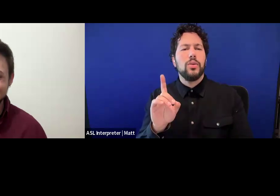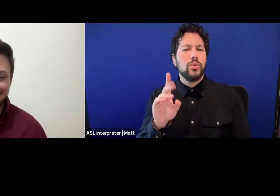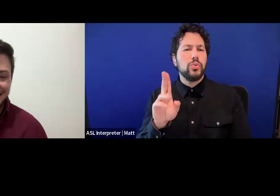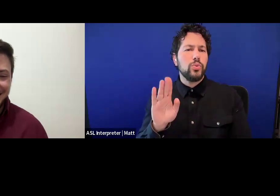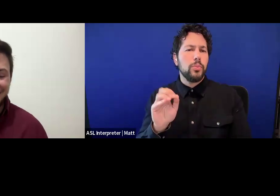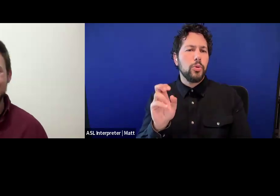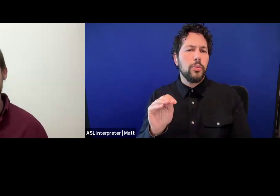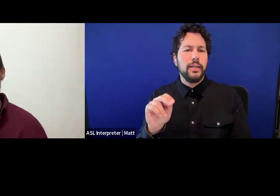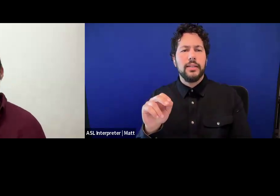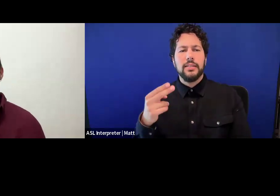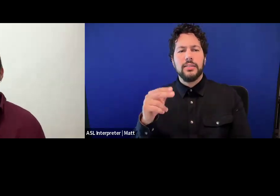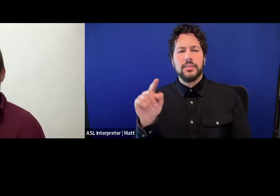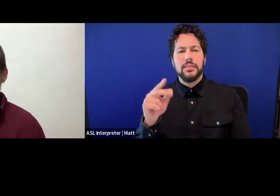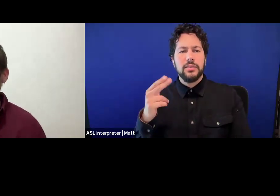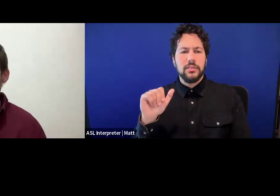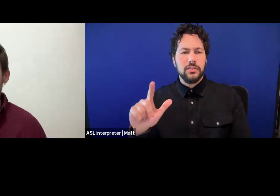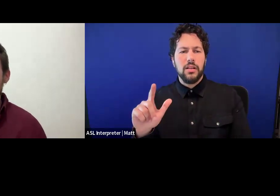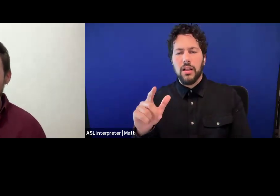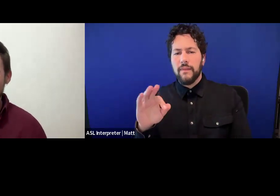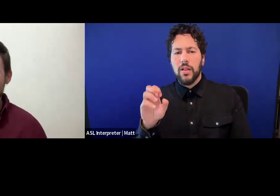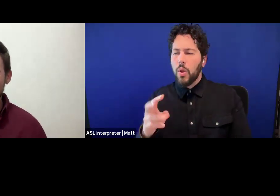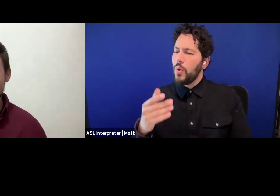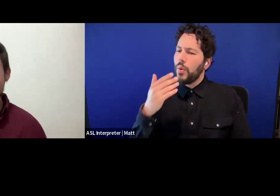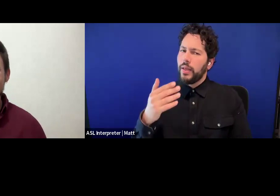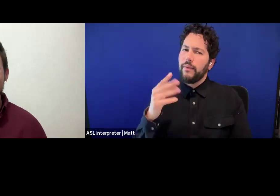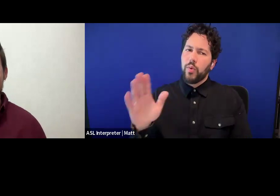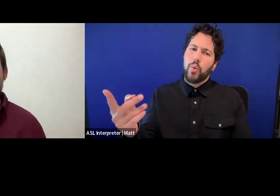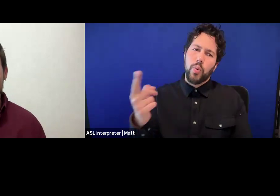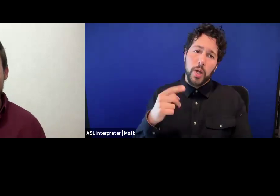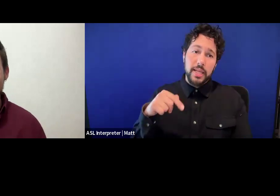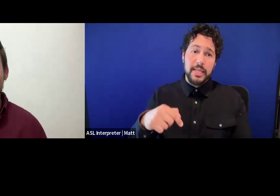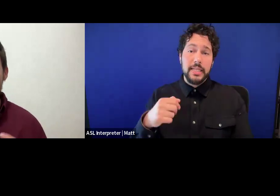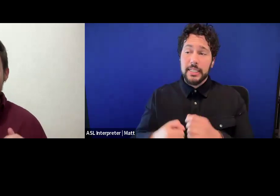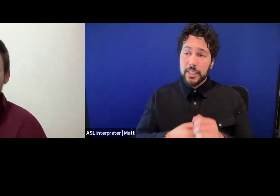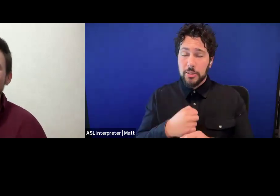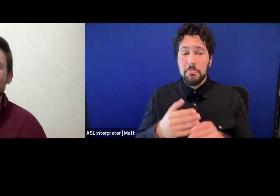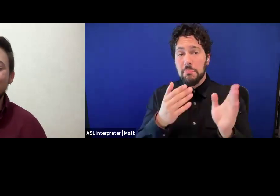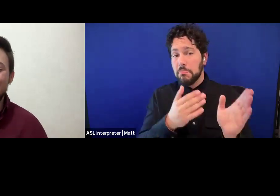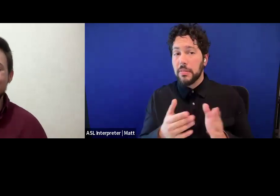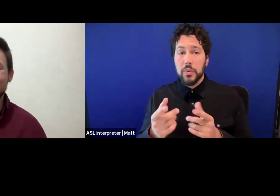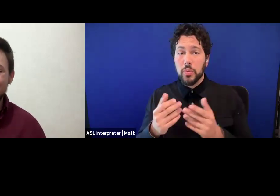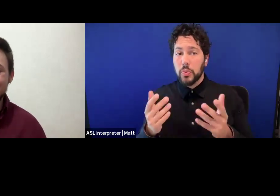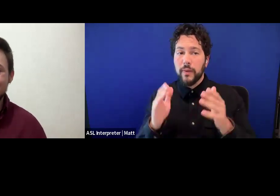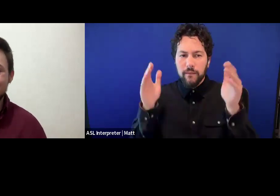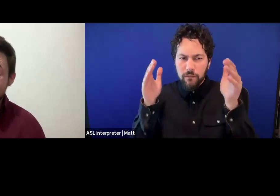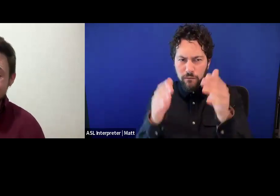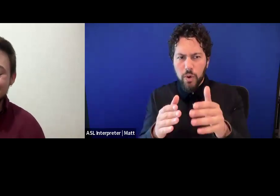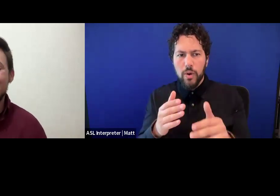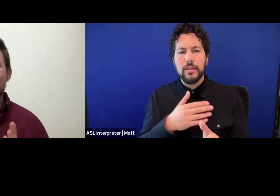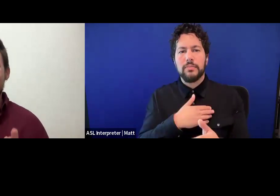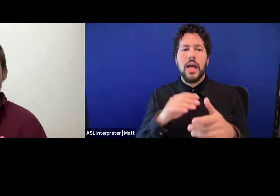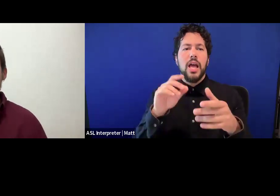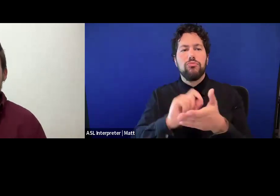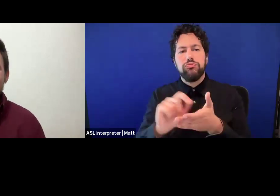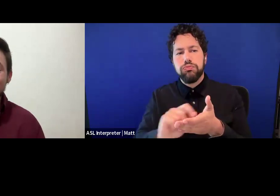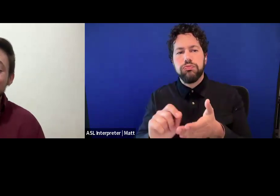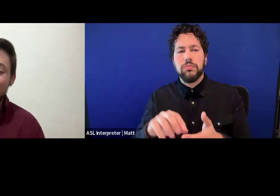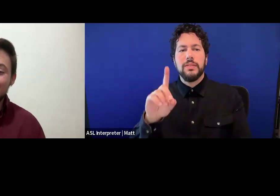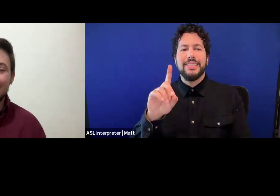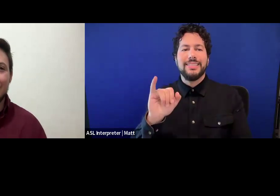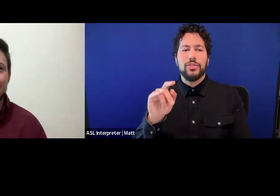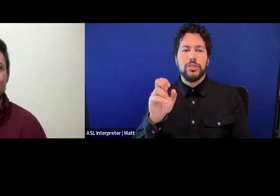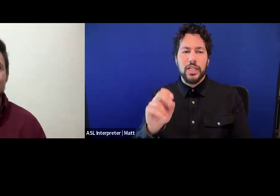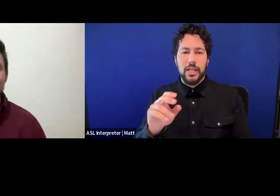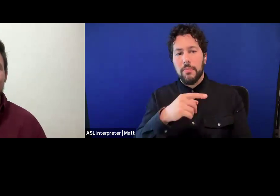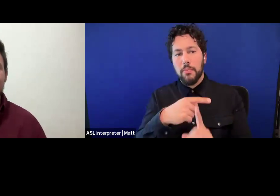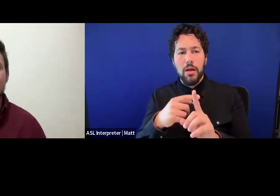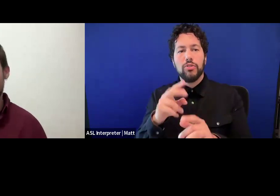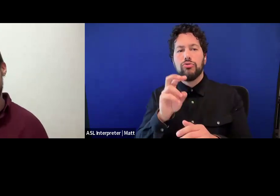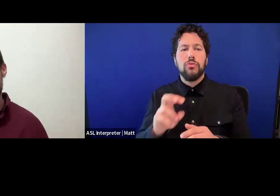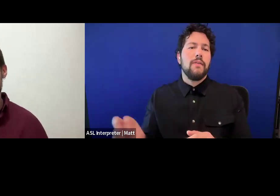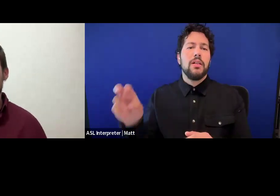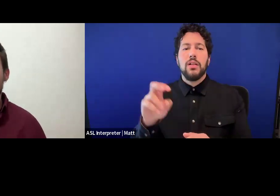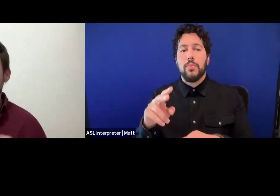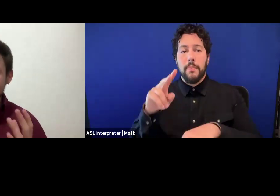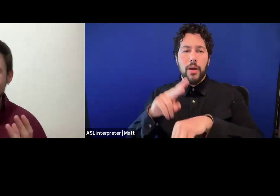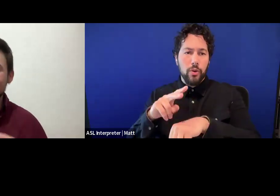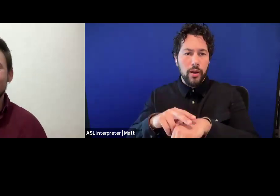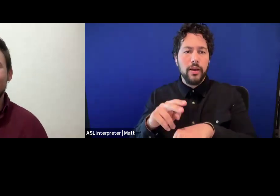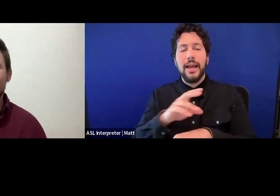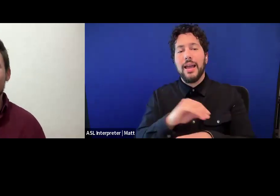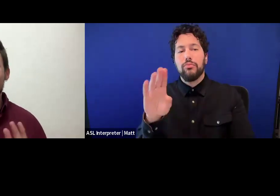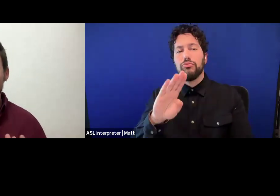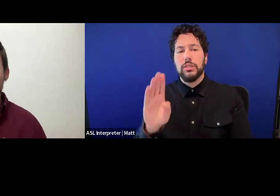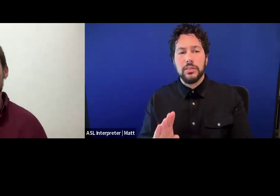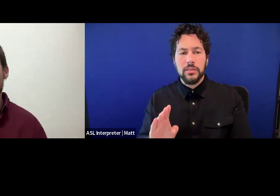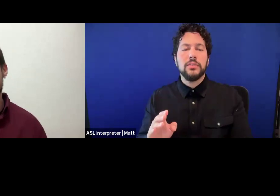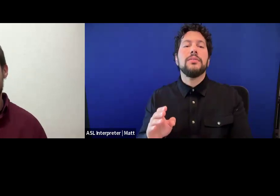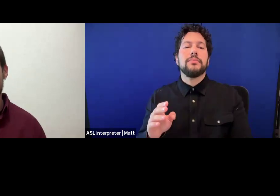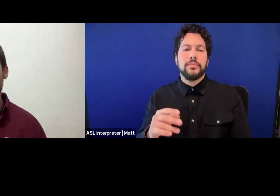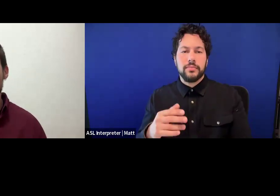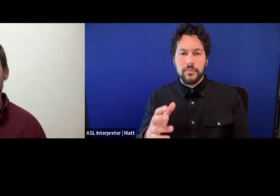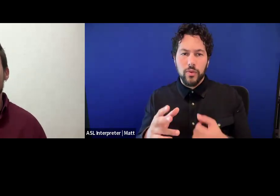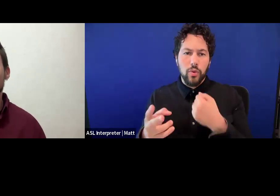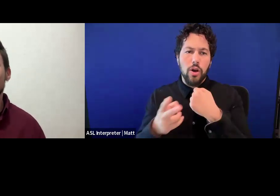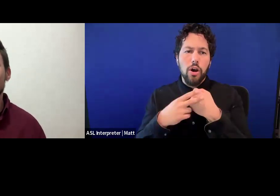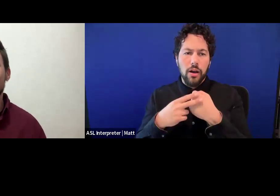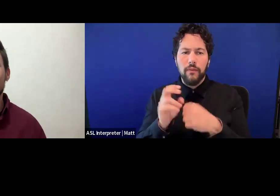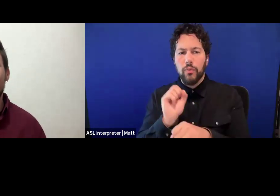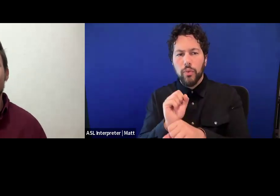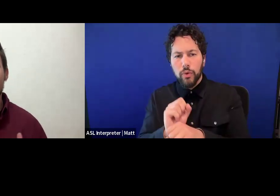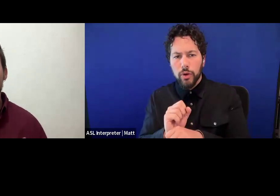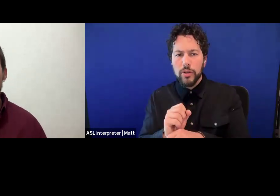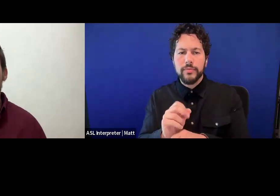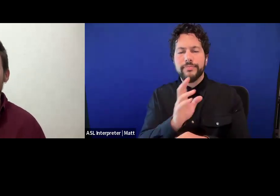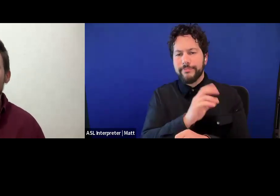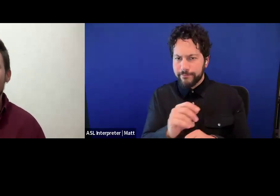Thank you for your question, Cassandra. This year I'm planning to focus on my dissertation writing. But also I'm planning to travel to Paraguay and Brazil in order to do some archival work and also to continue my work with.